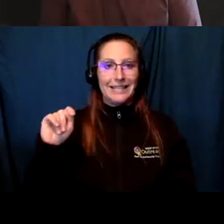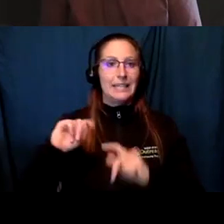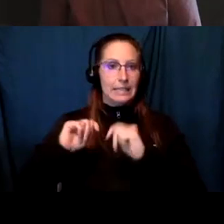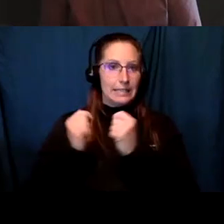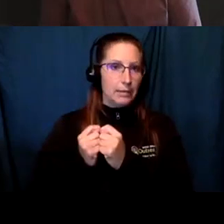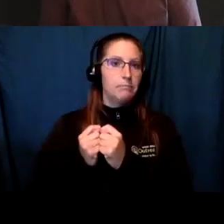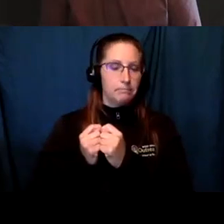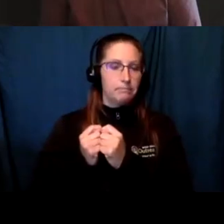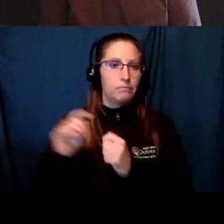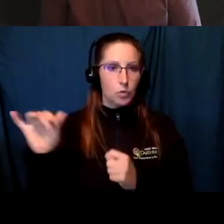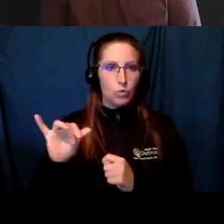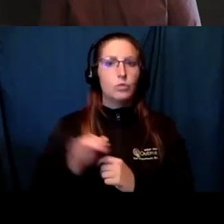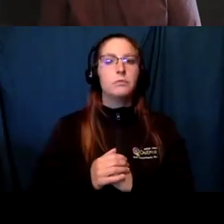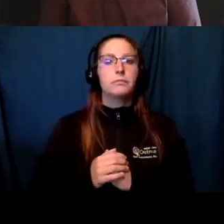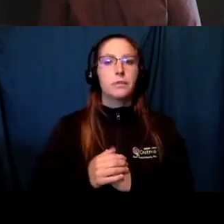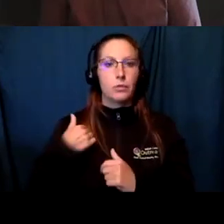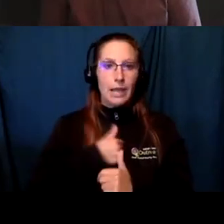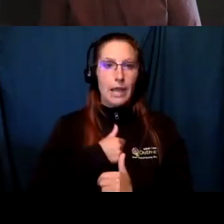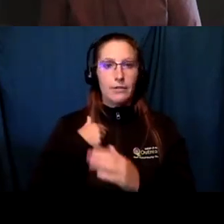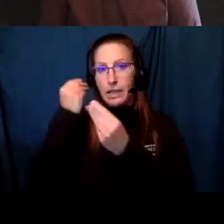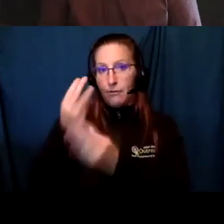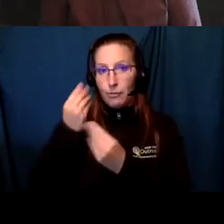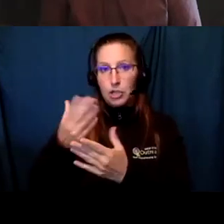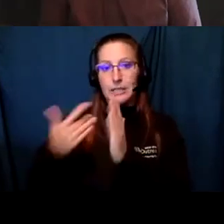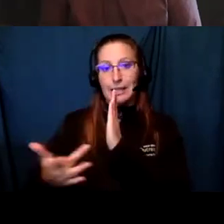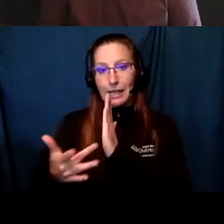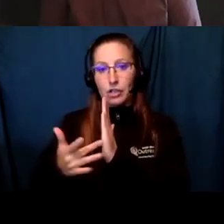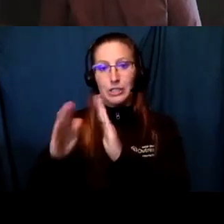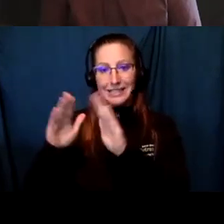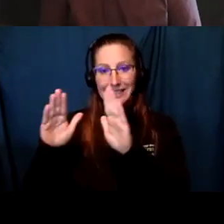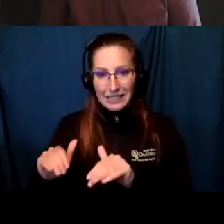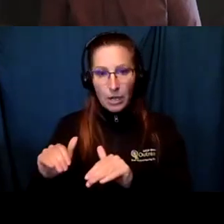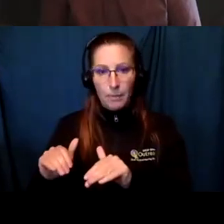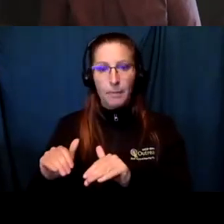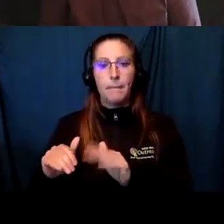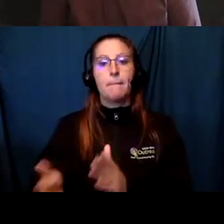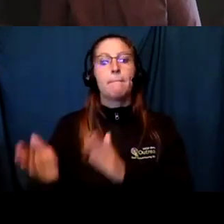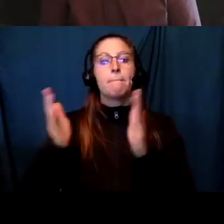we do have an information technology system that I'll talk about a little bit later